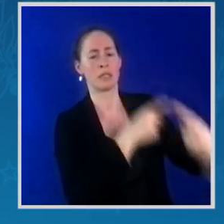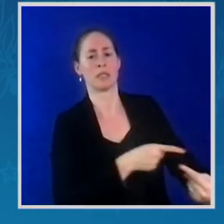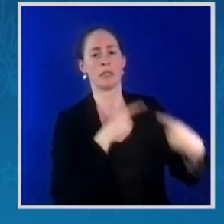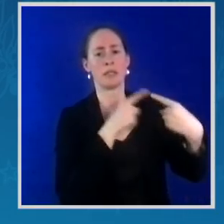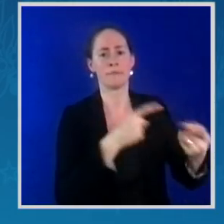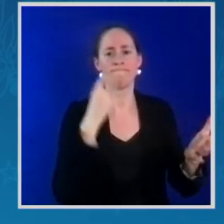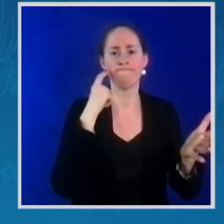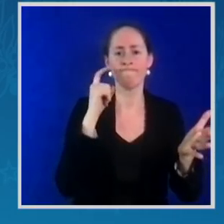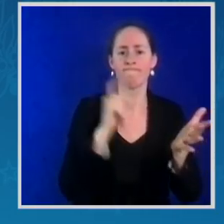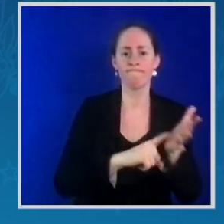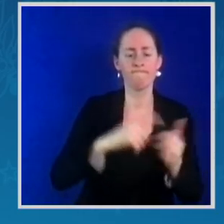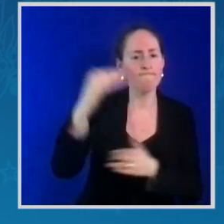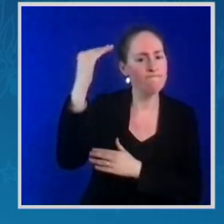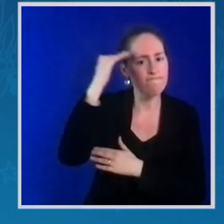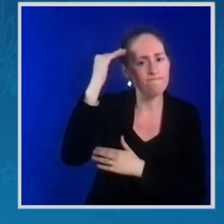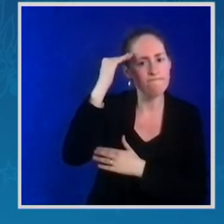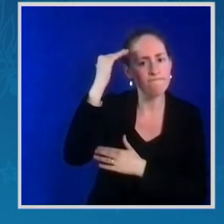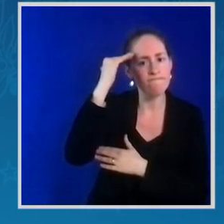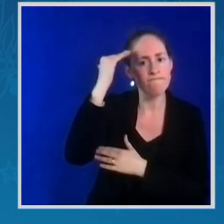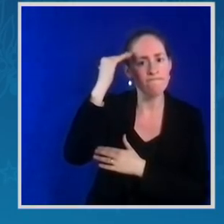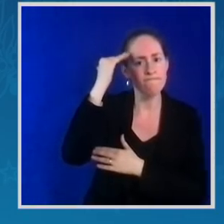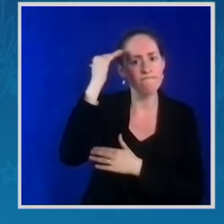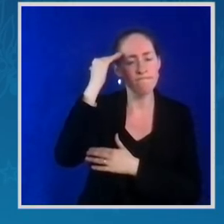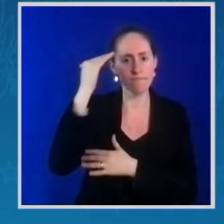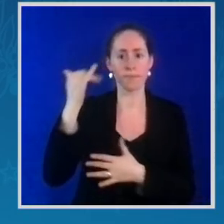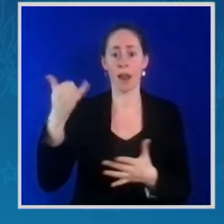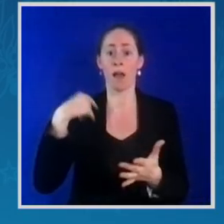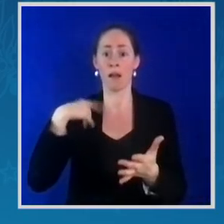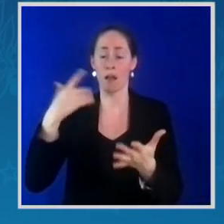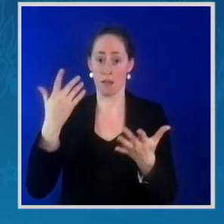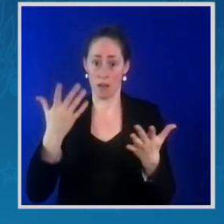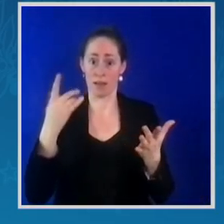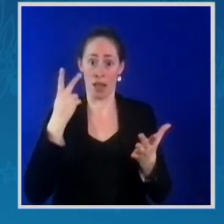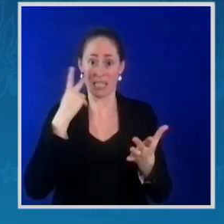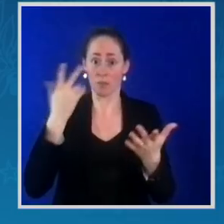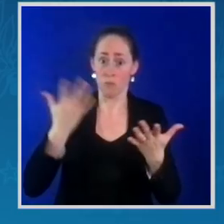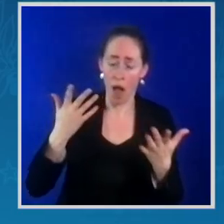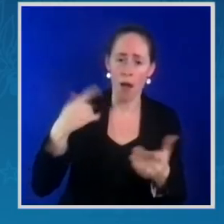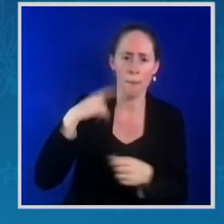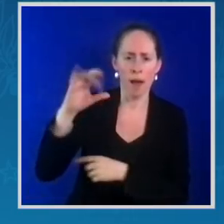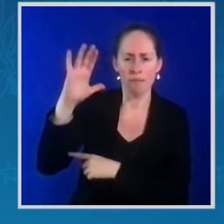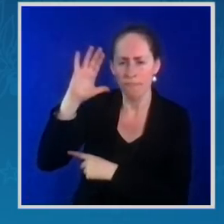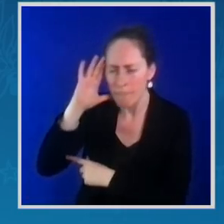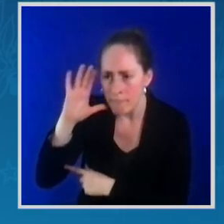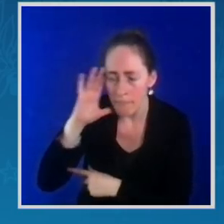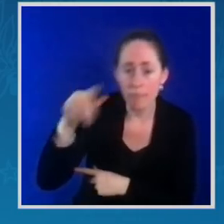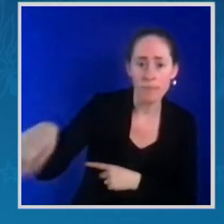that they have done, listening to them about what they believe is most effective in addressing the issue.